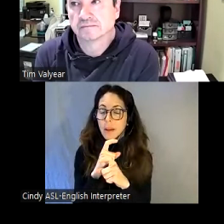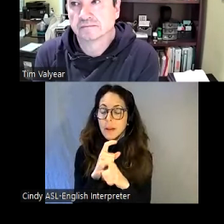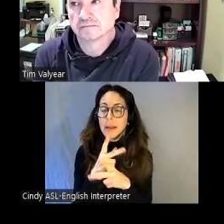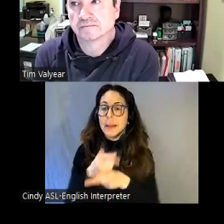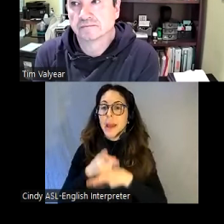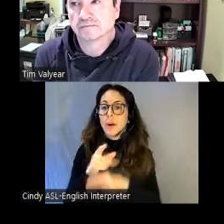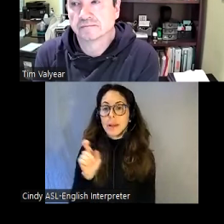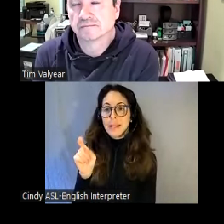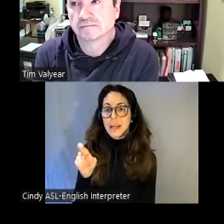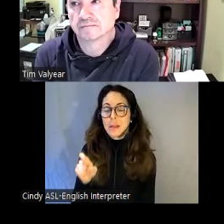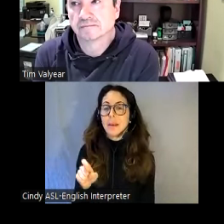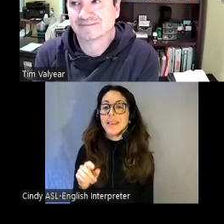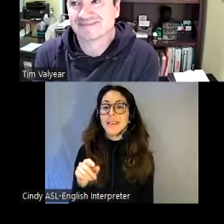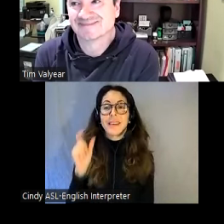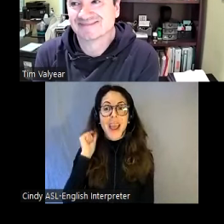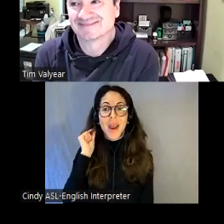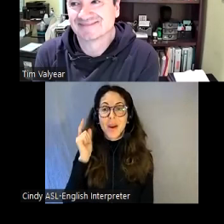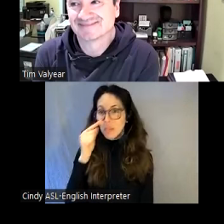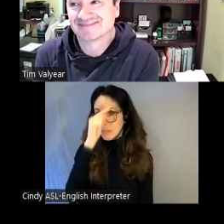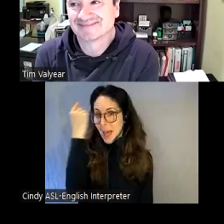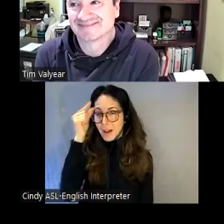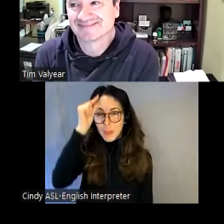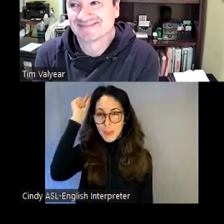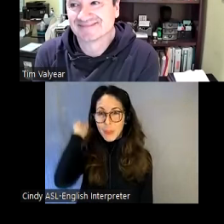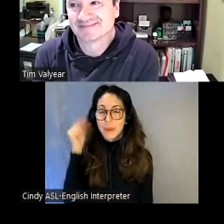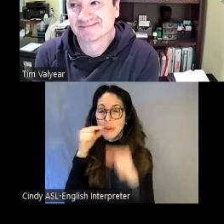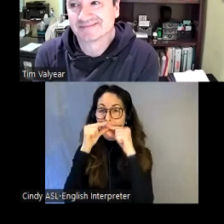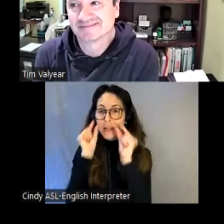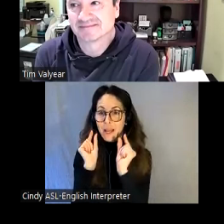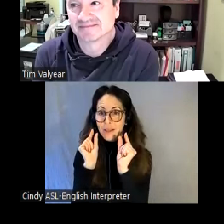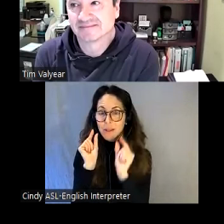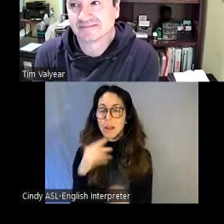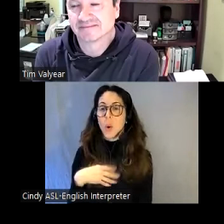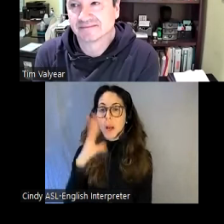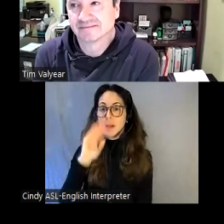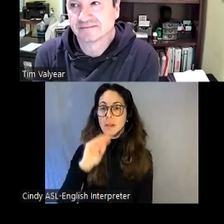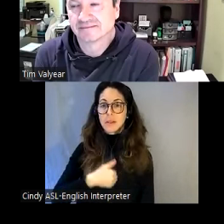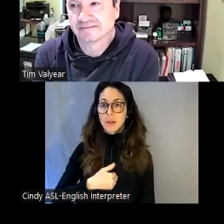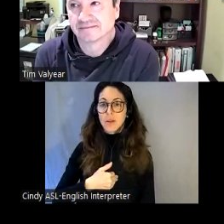a person with a physical disability, a mobility disability with complex care needs. I have very short,